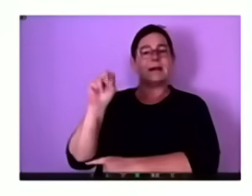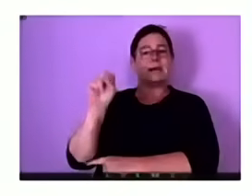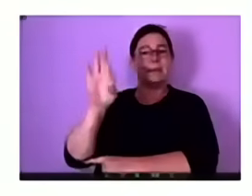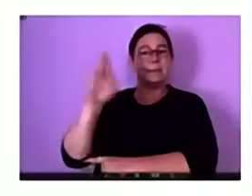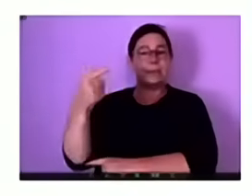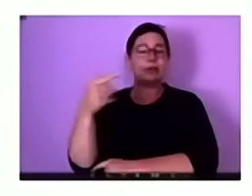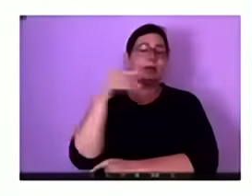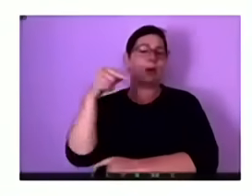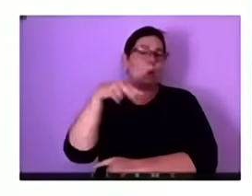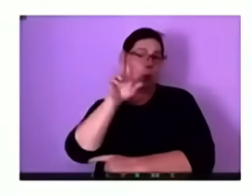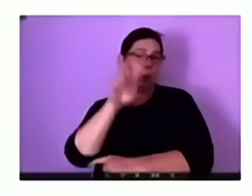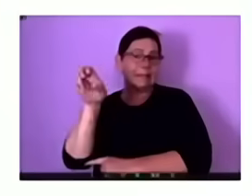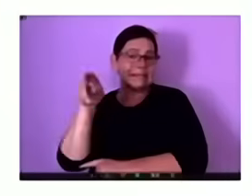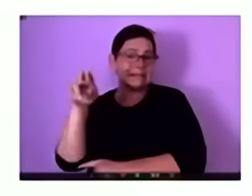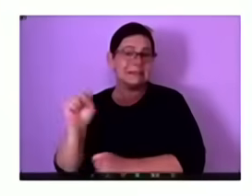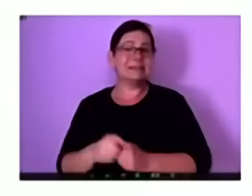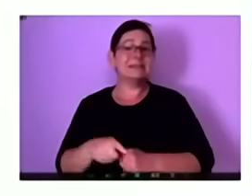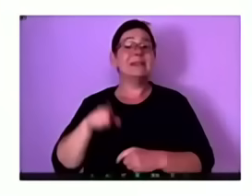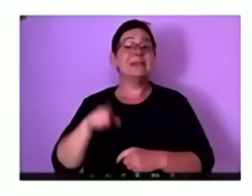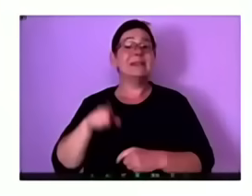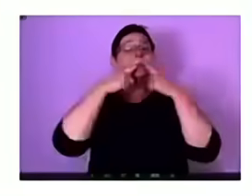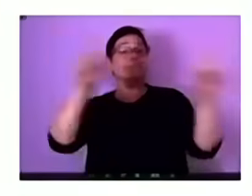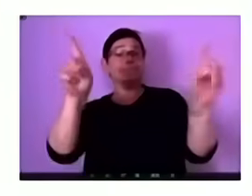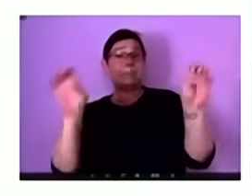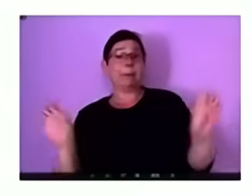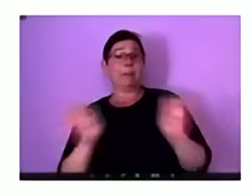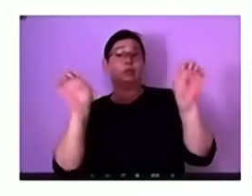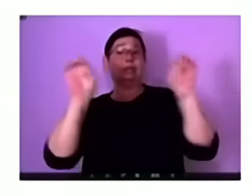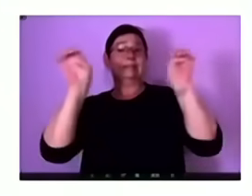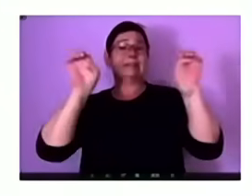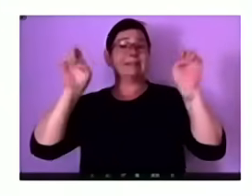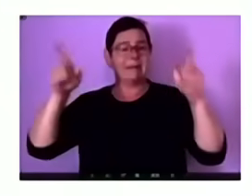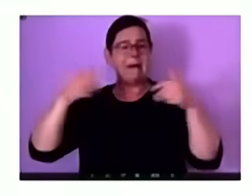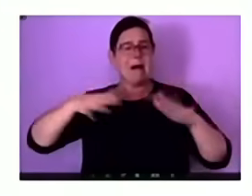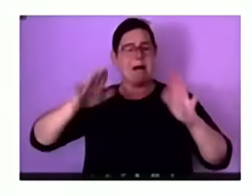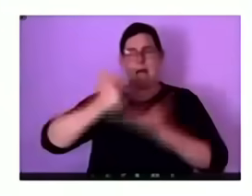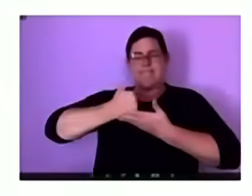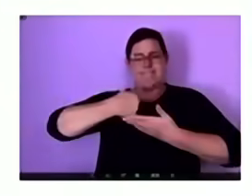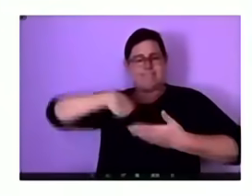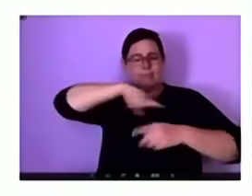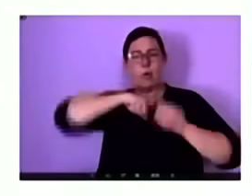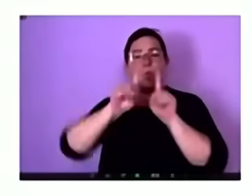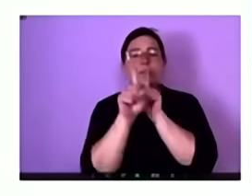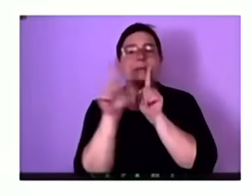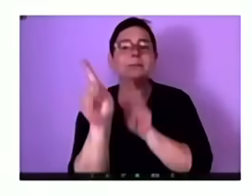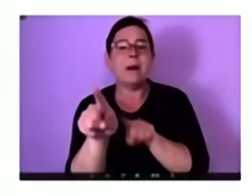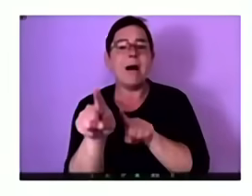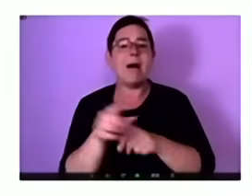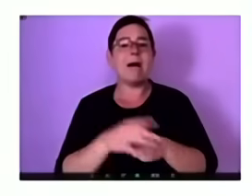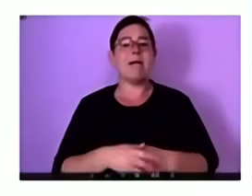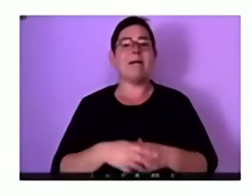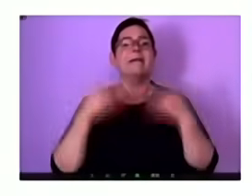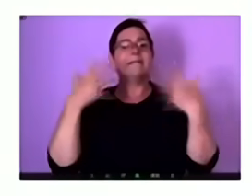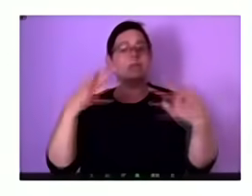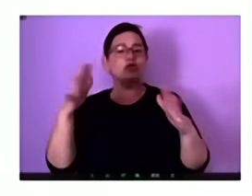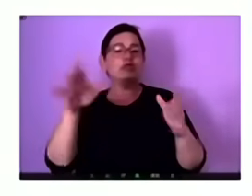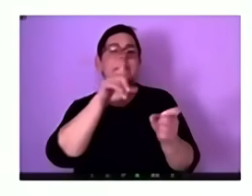TWO SEPARATE INCIDENTS. BOTH OF THEM WERE IN WEST HANTS. TWO CHILDREN ARE UNACCOUNTED FOR FOLLOWING AN INCIDENT WHERE THE